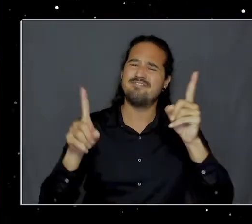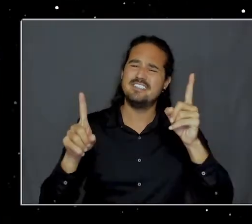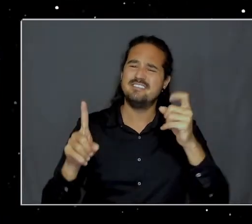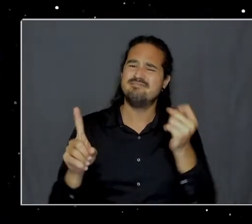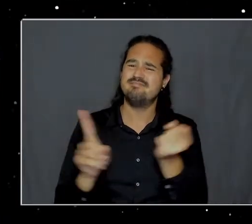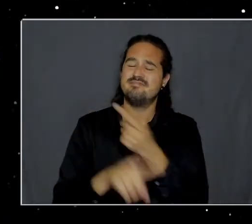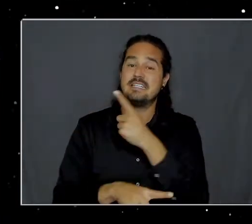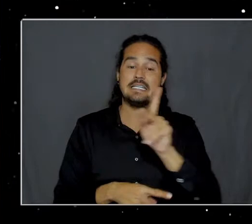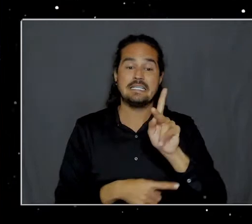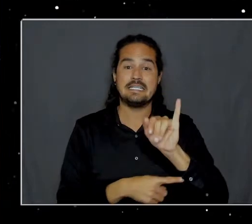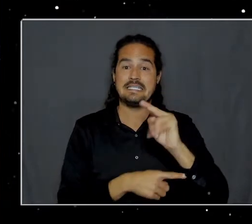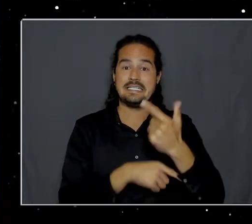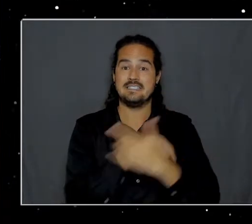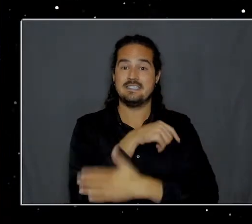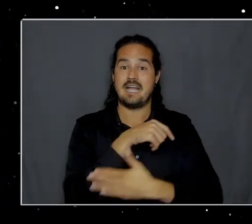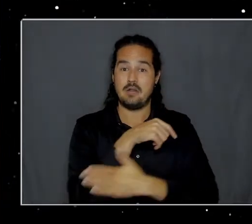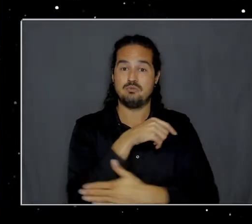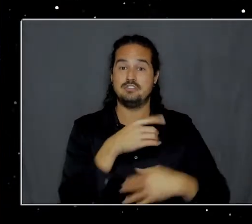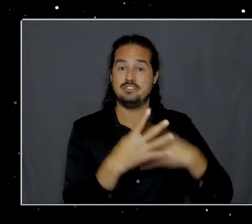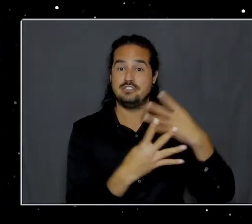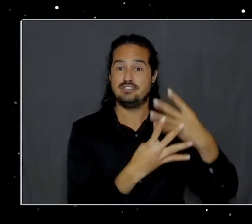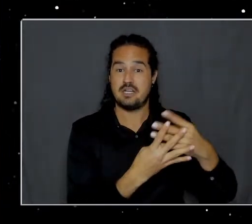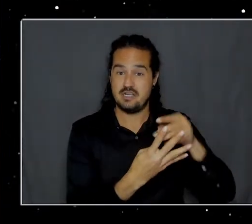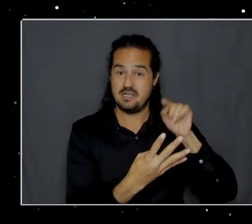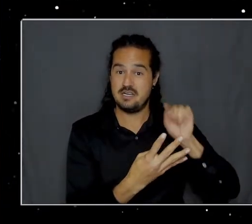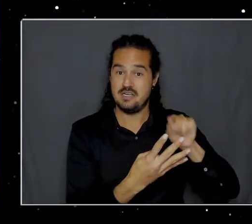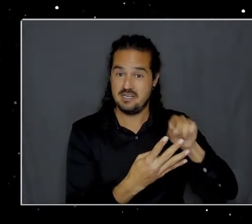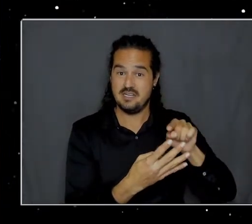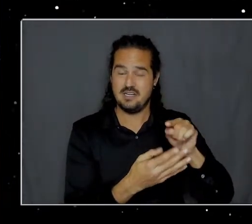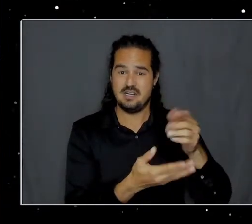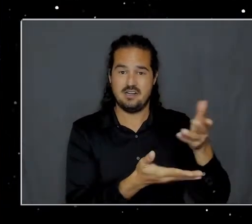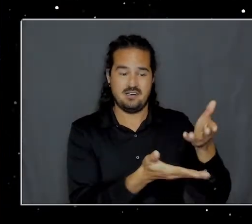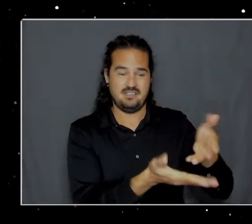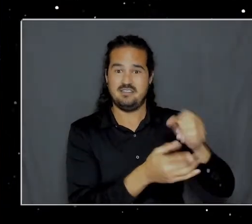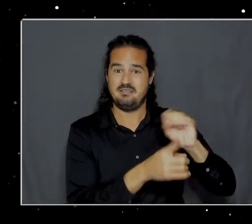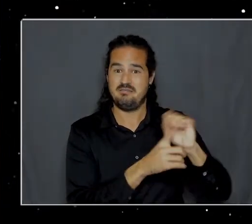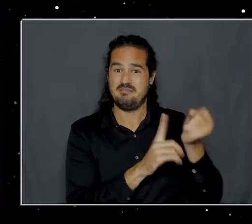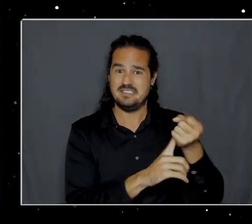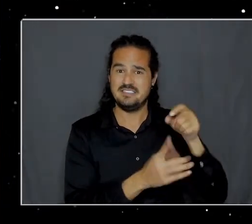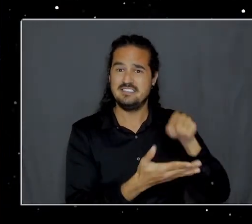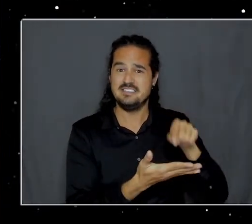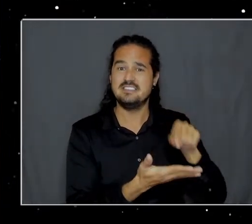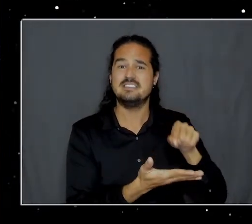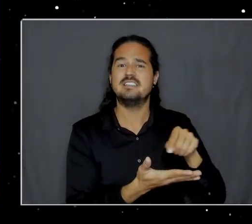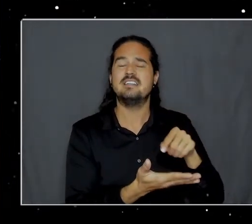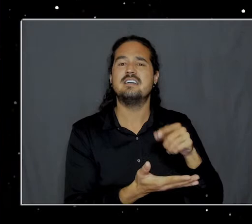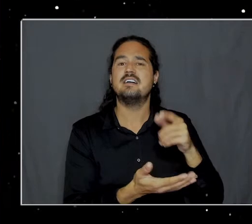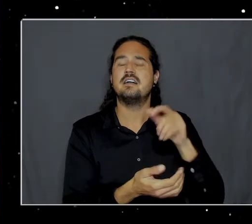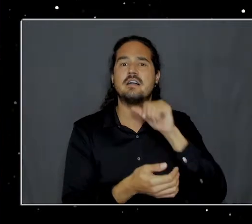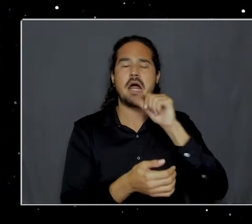OUTSIDE OF THE BOX.